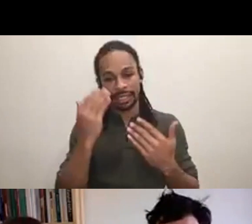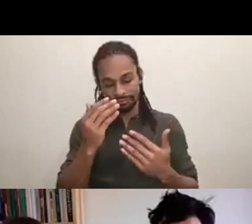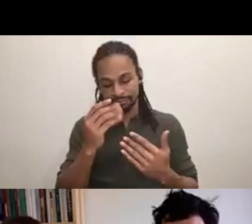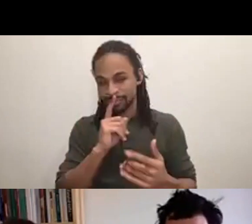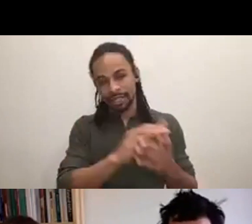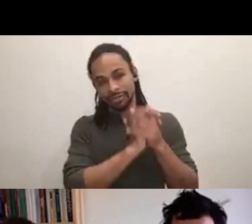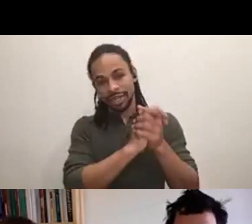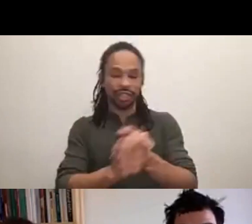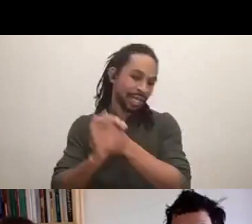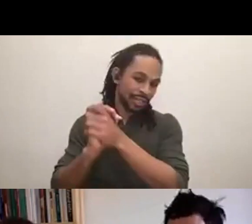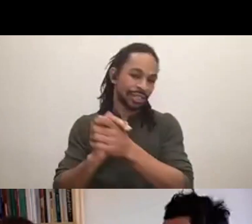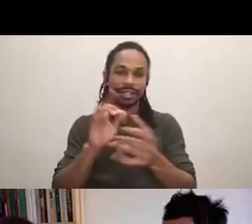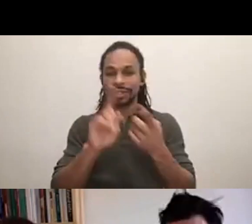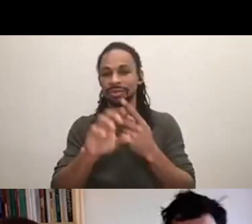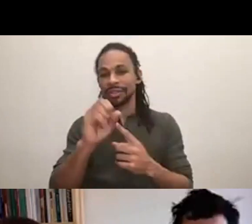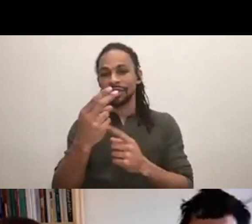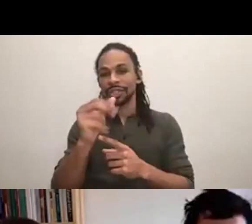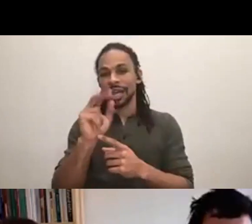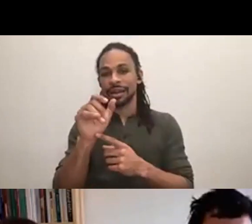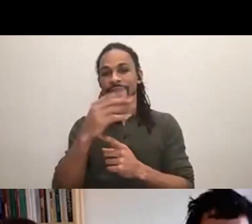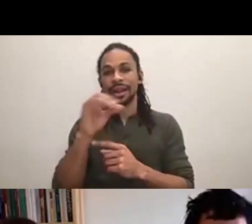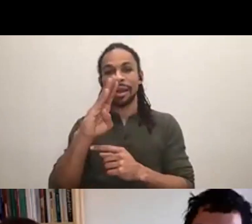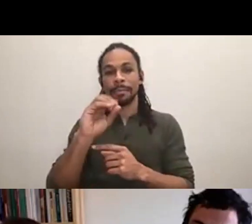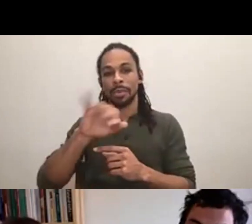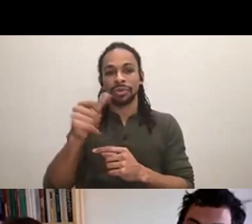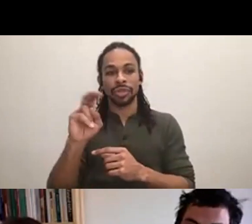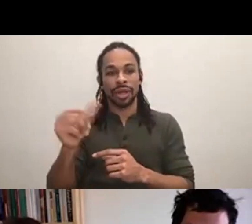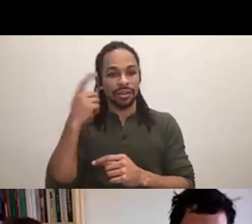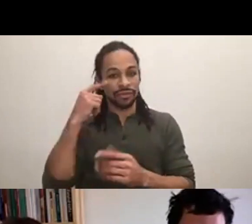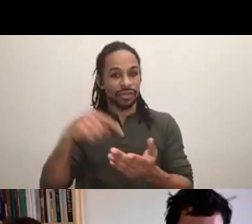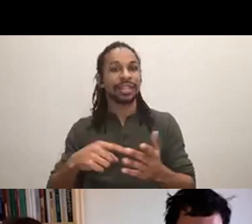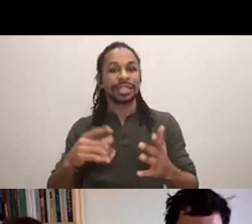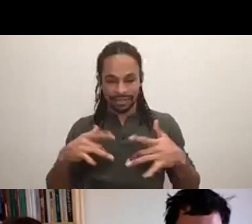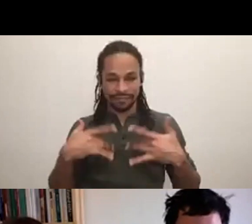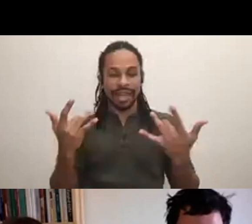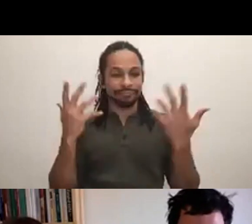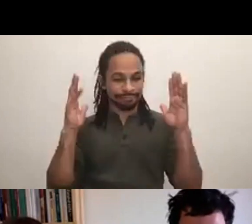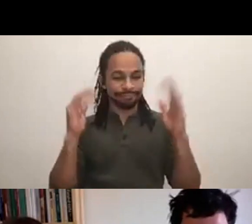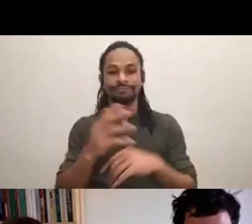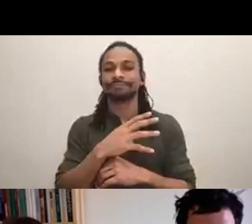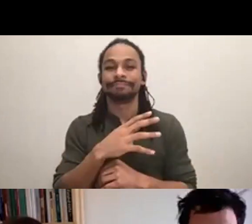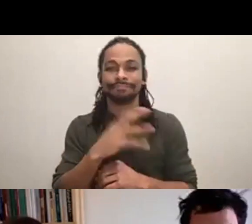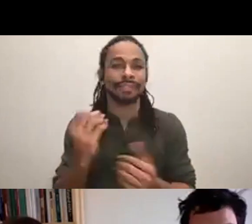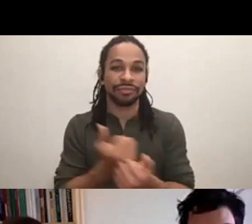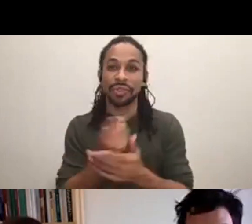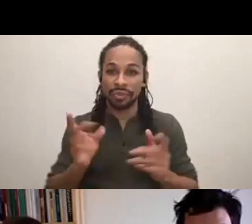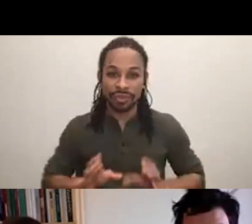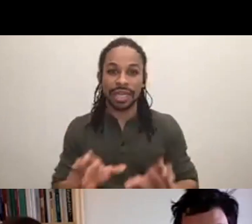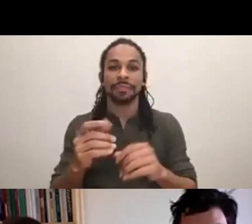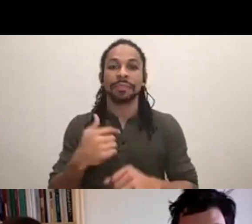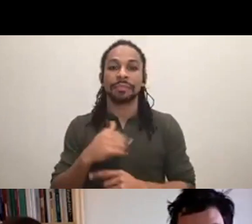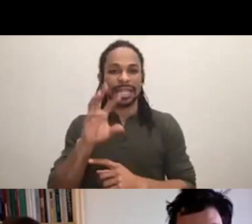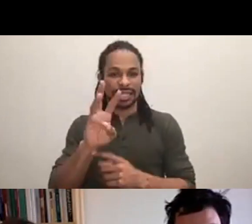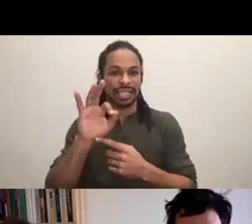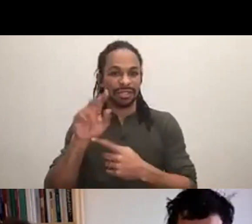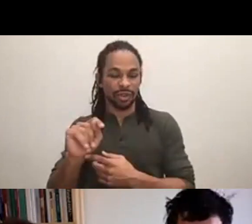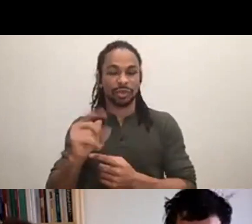Bojana for this whole event and everything you've done. I'm a 6-foot 2-inch white person